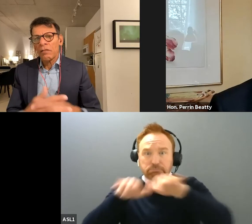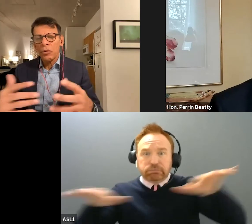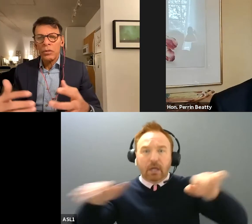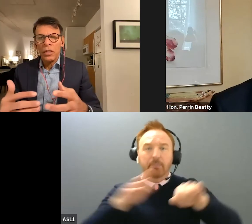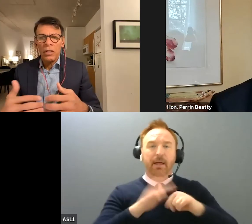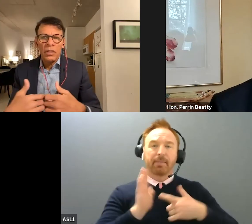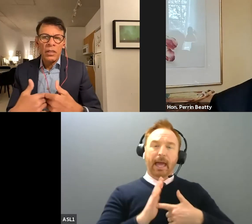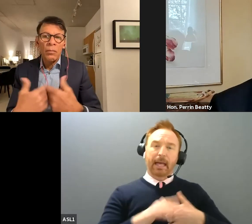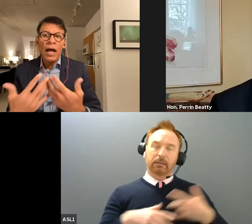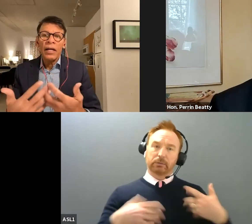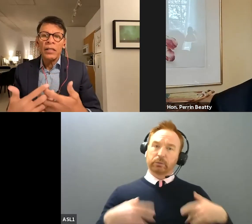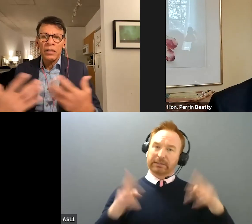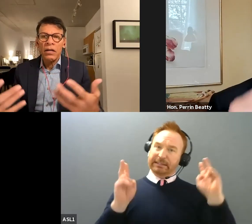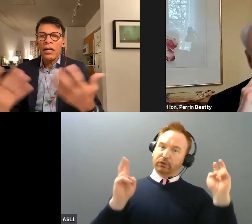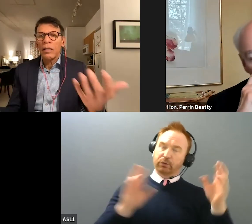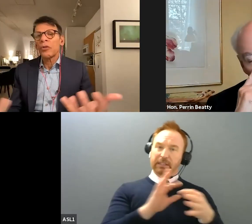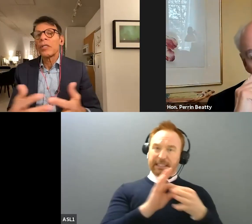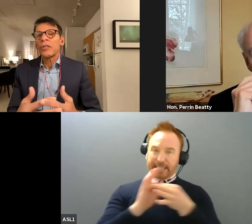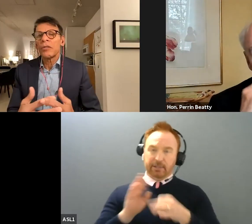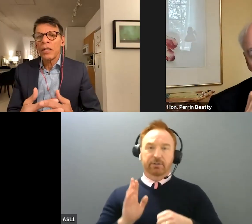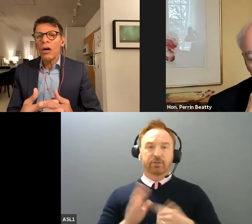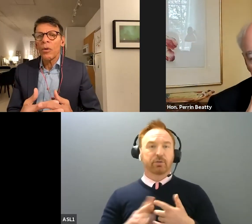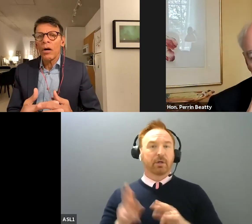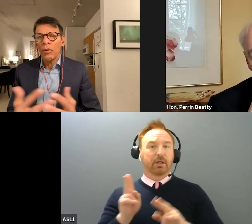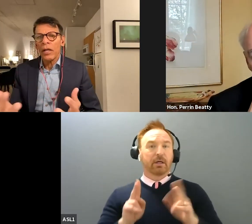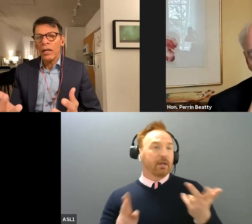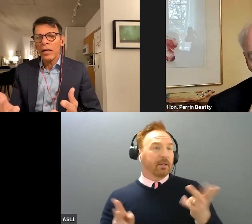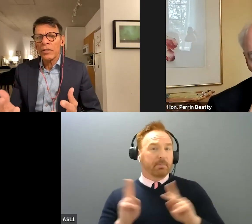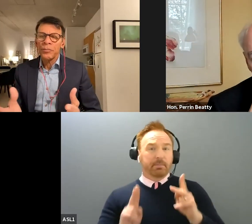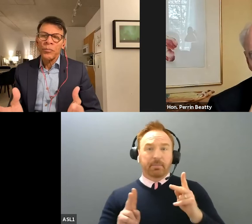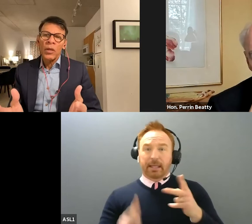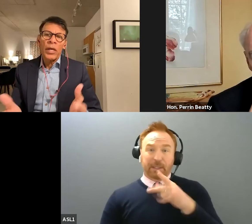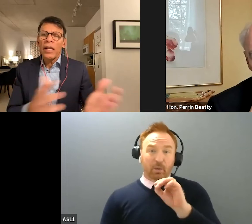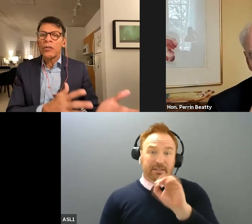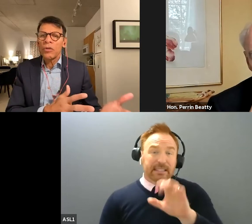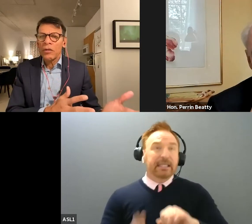folks that are black and talking about racism. And now we all recognize we can't ignore that